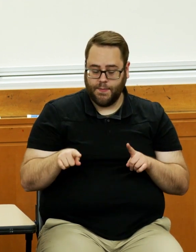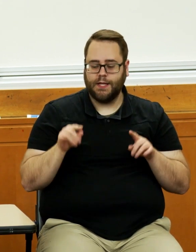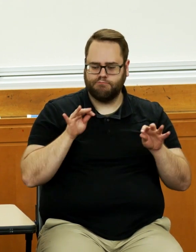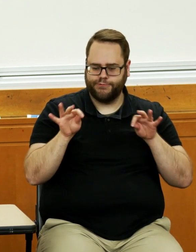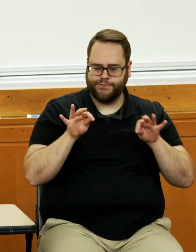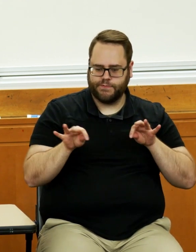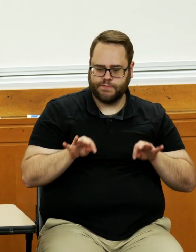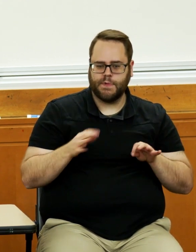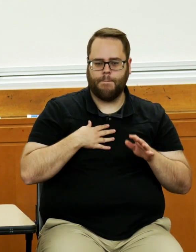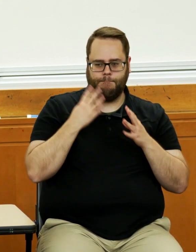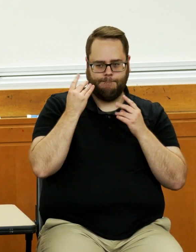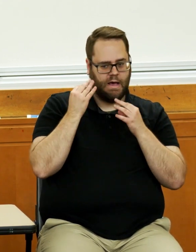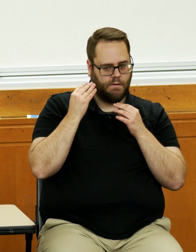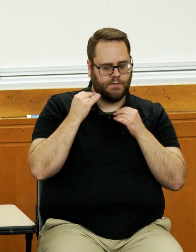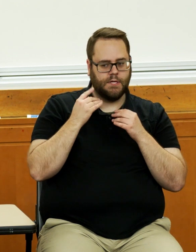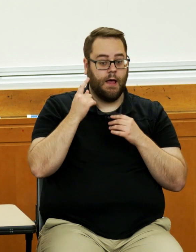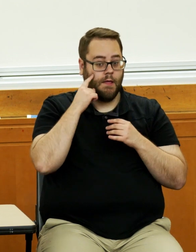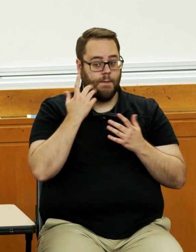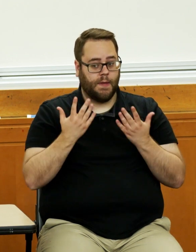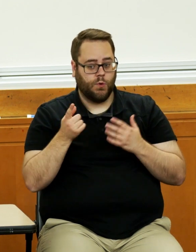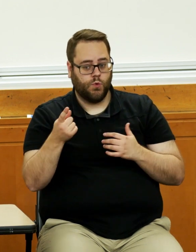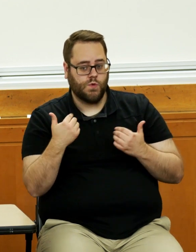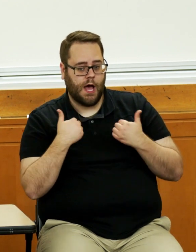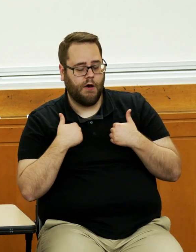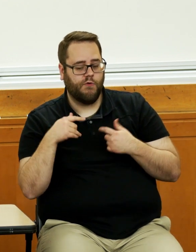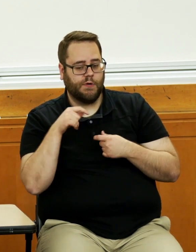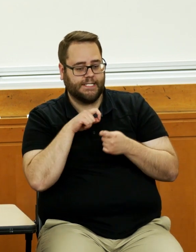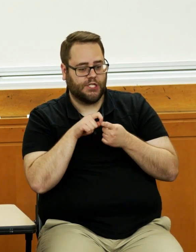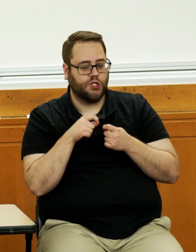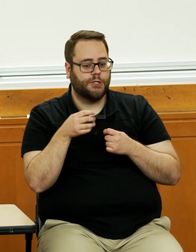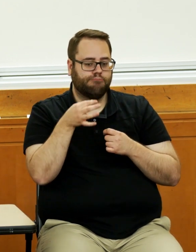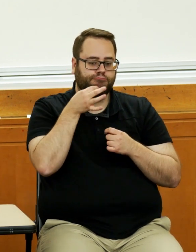here are my thoughts around it. I thought you might have a particular expertise or particular